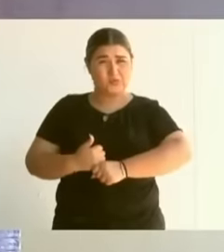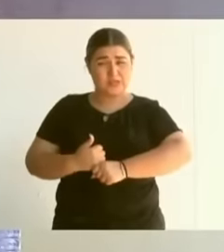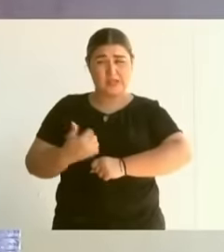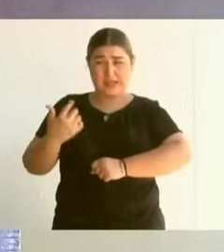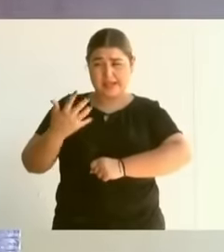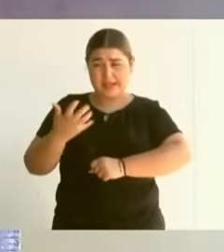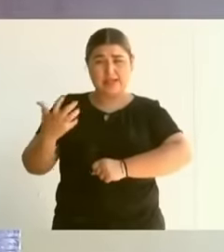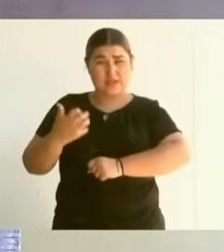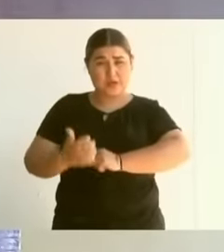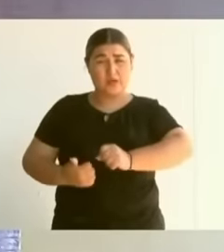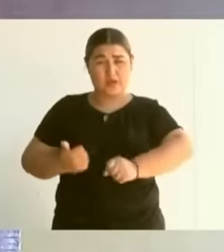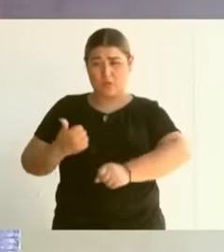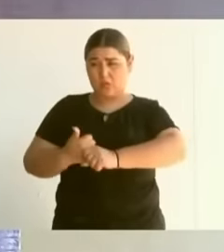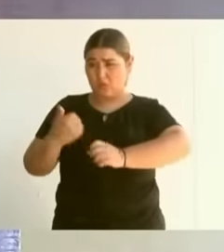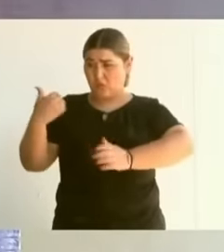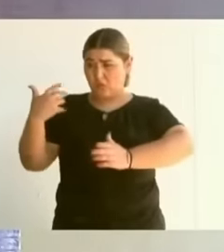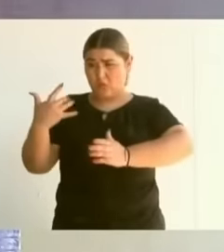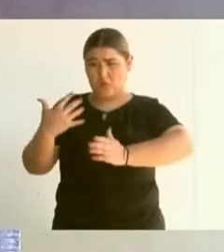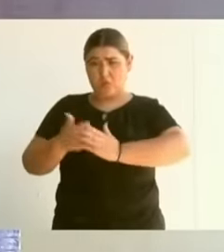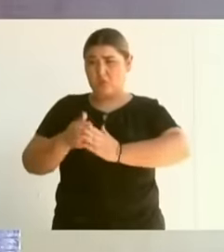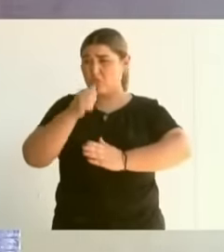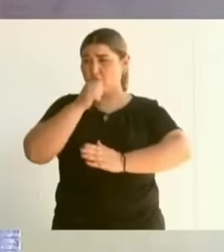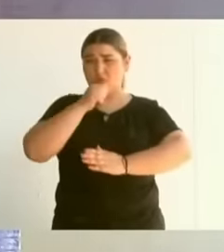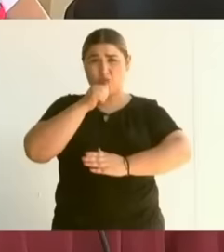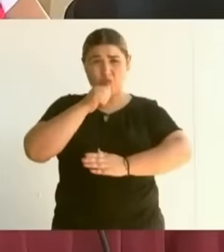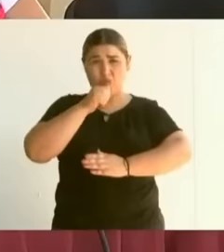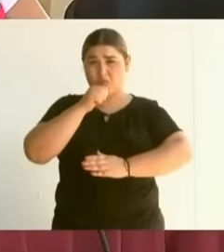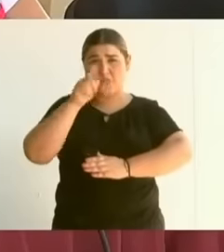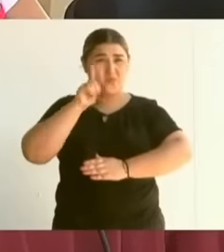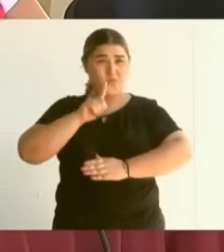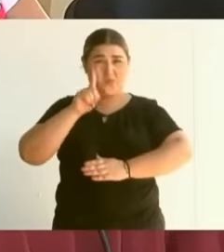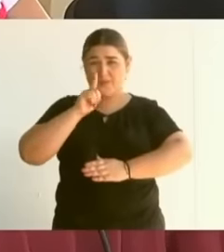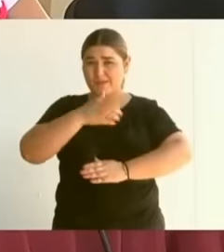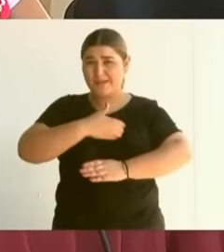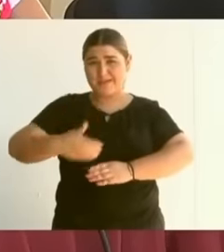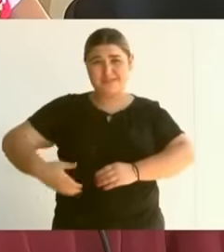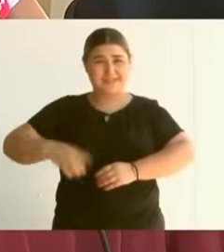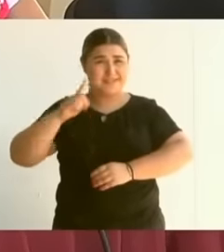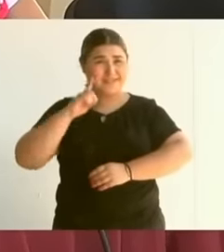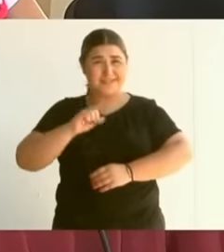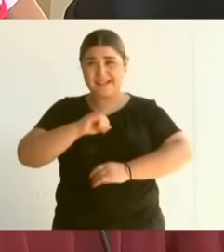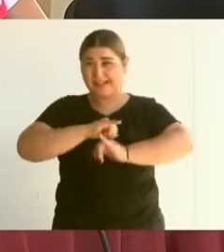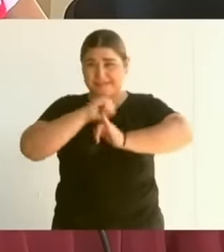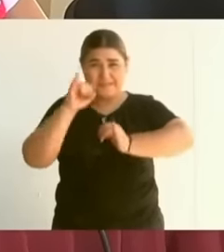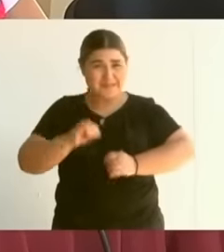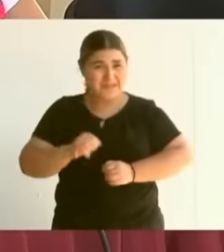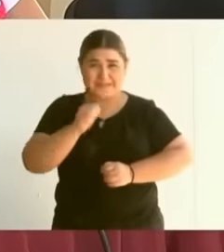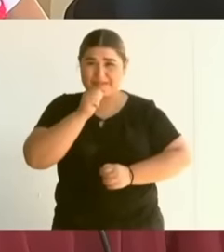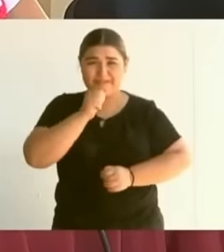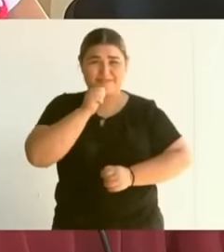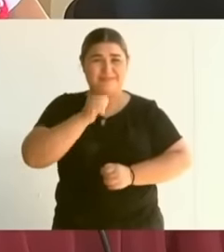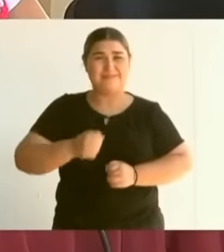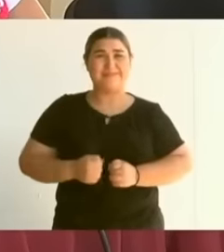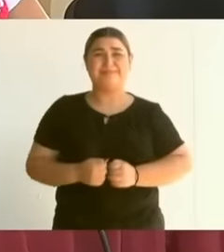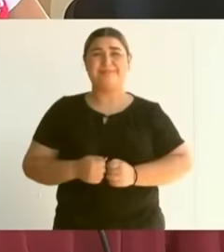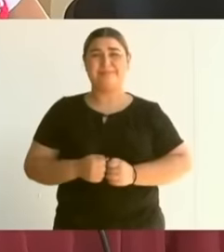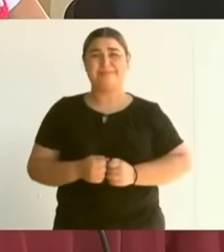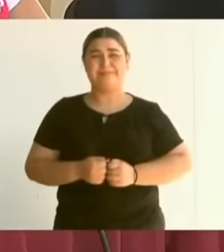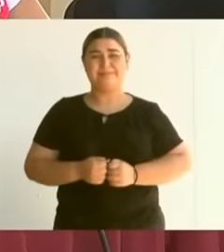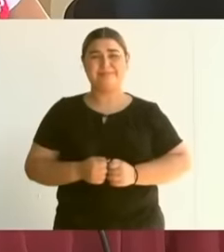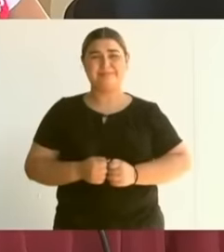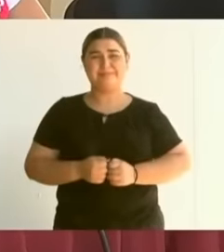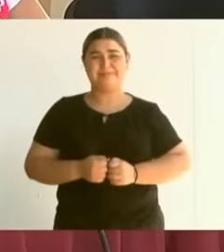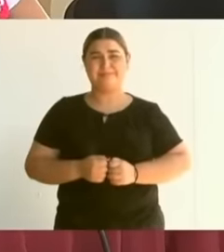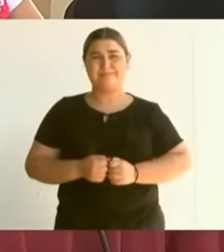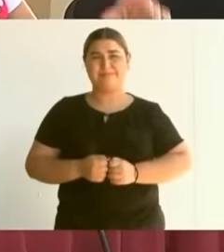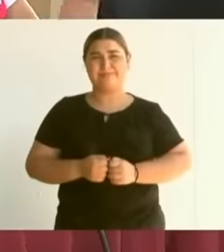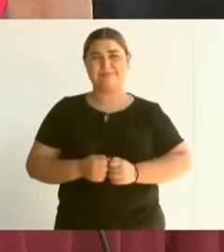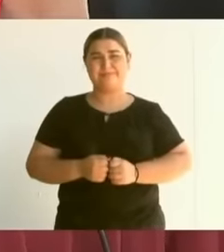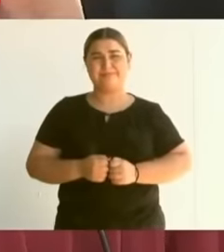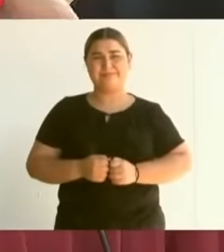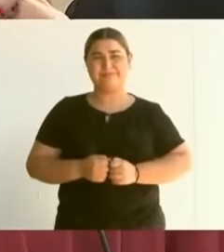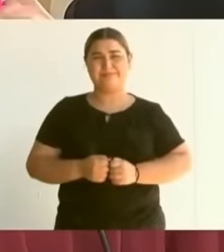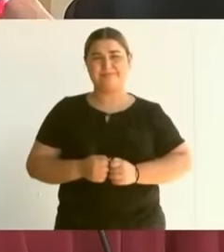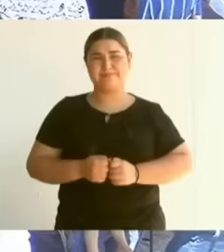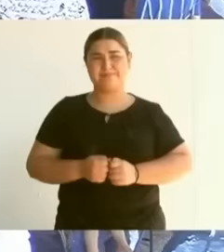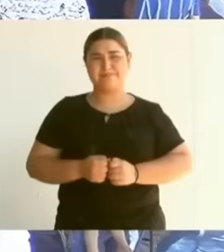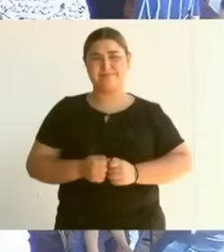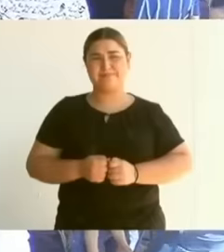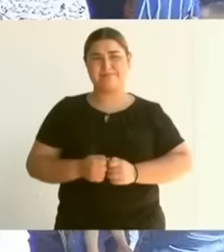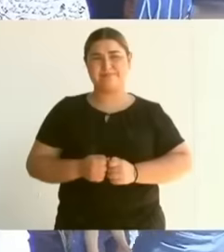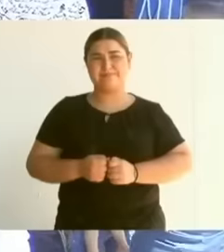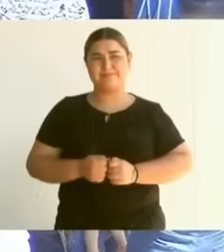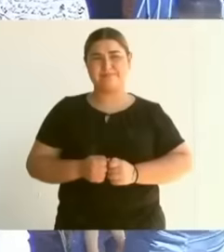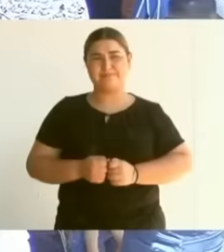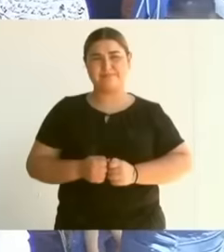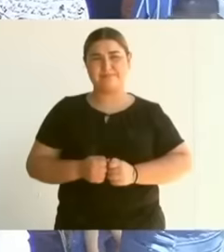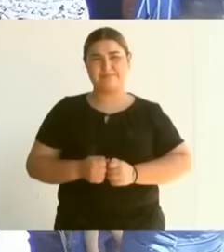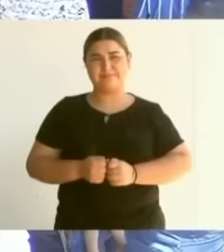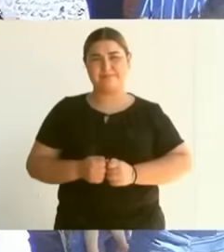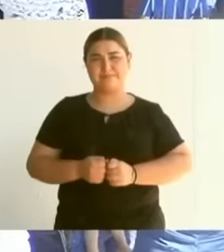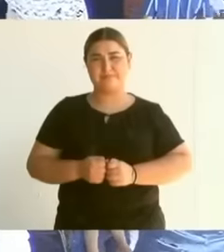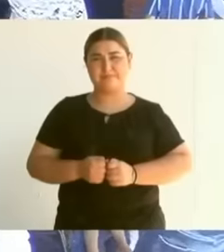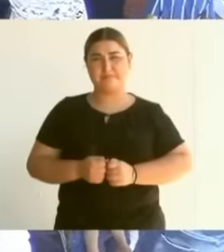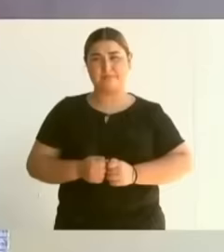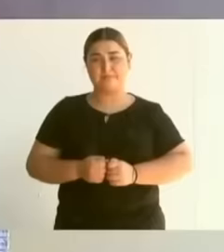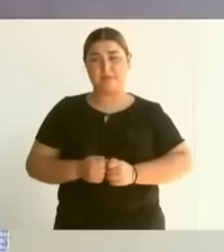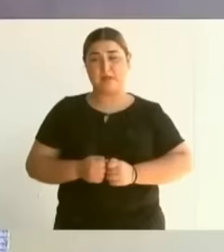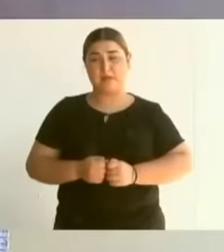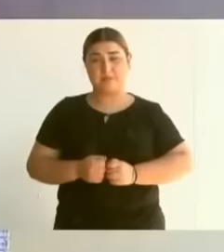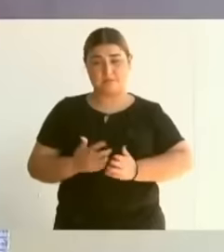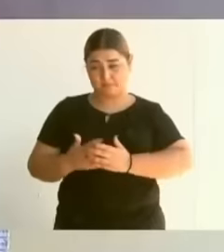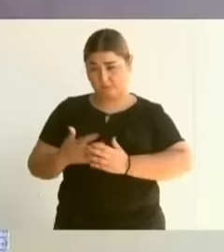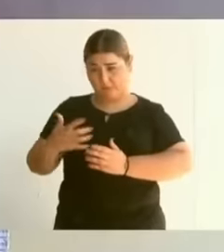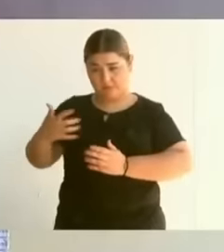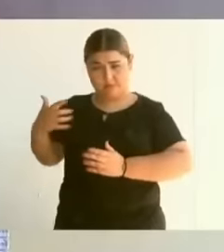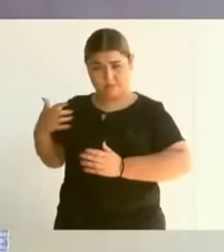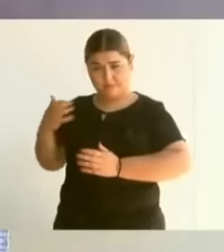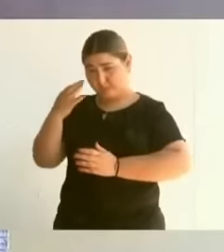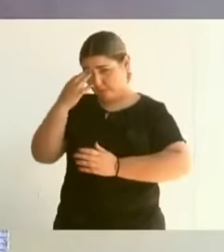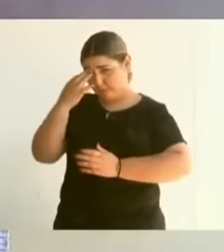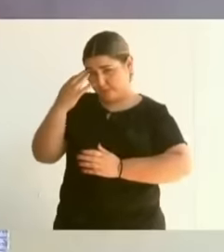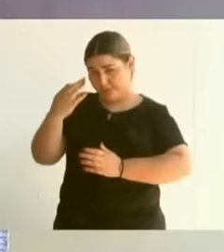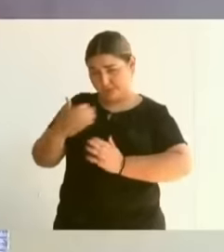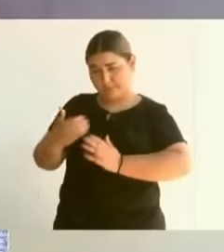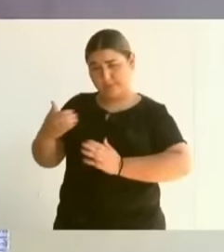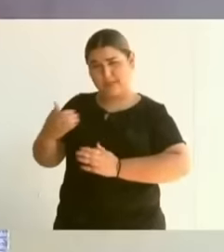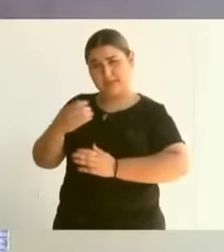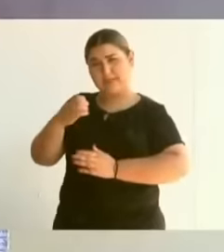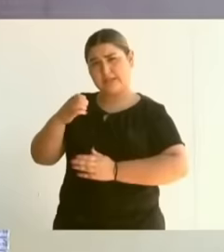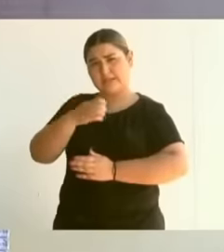Mexico because in pre-Hispanic times, there is